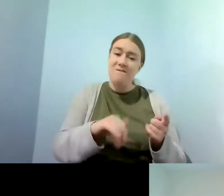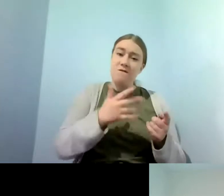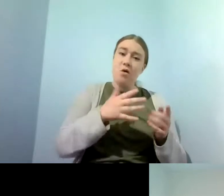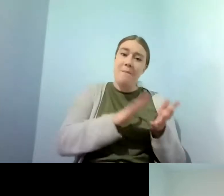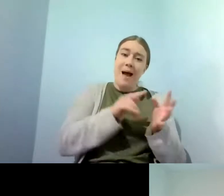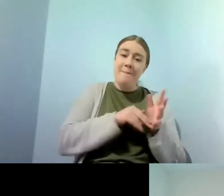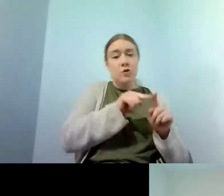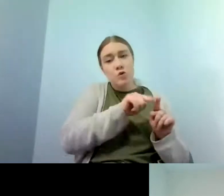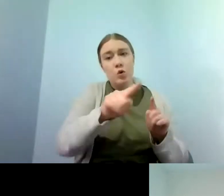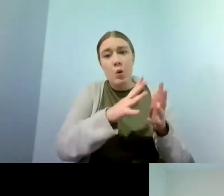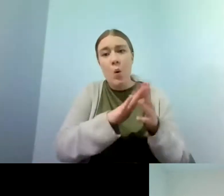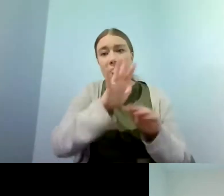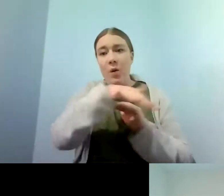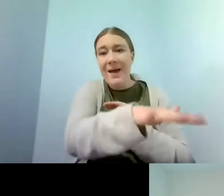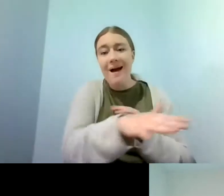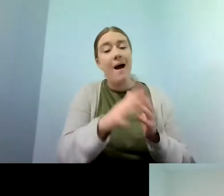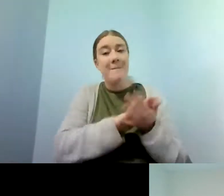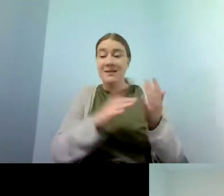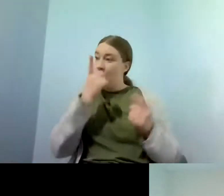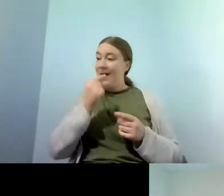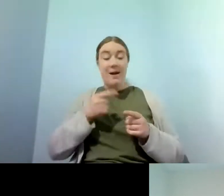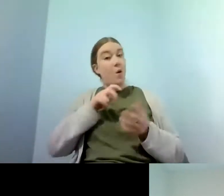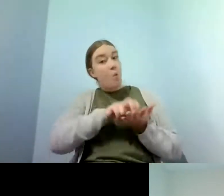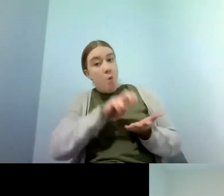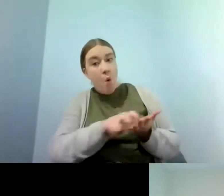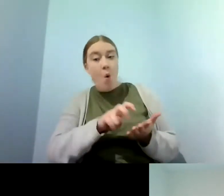quite nice to combine it with a walk and then sort of sitting by the river watching the fish